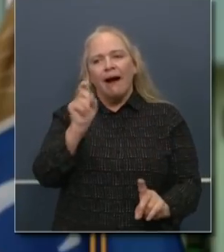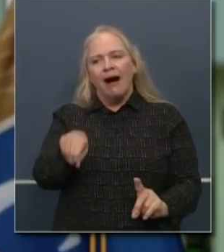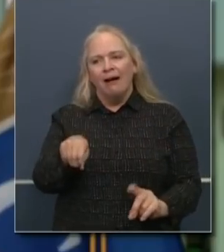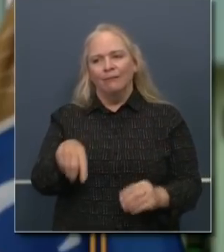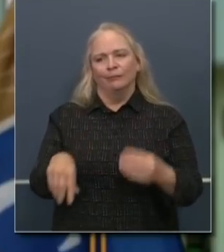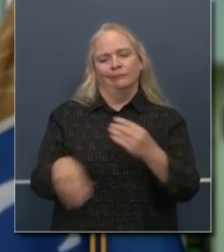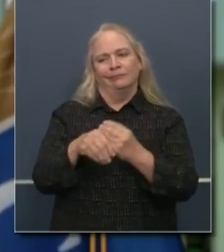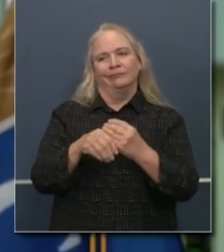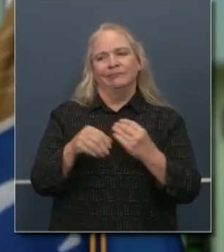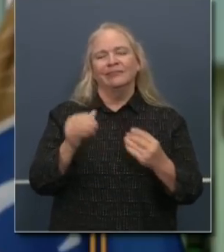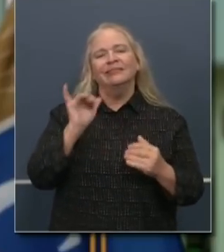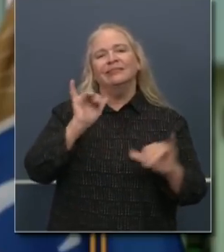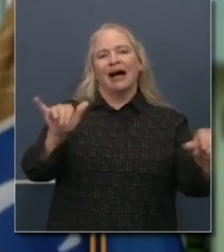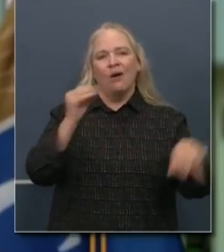UPON THE PREDICATE THIS